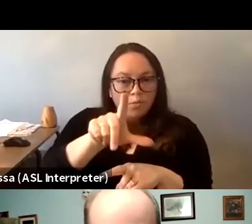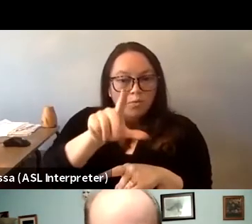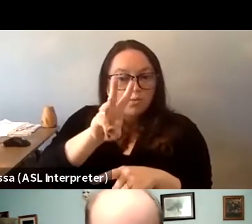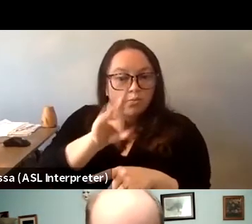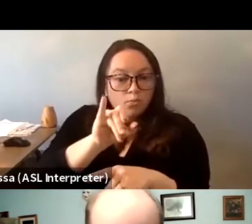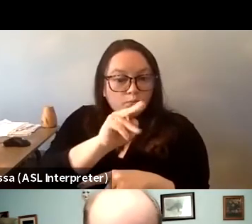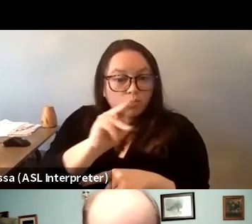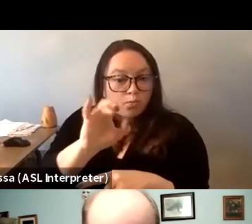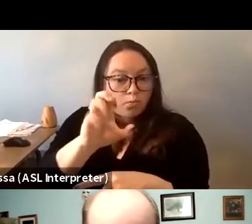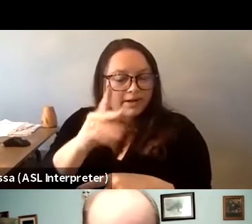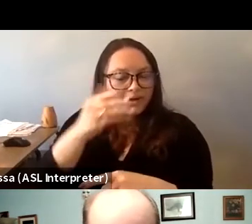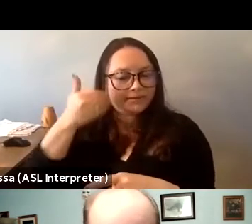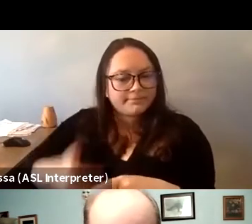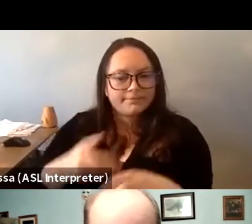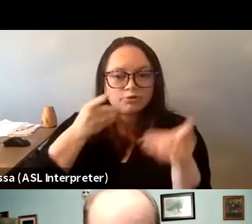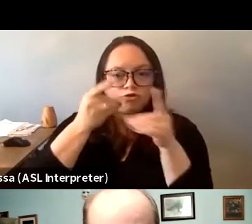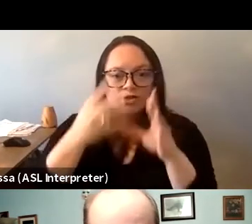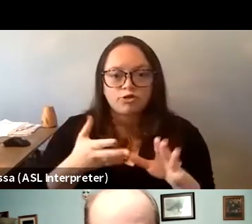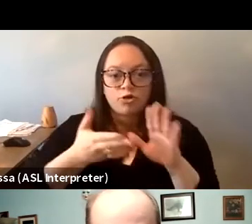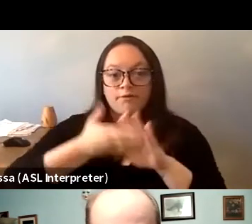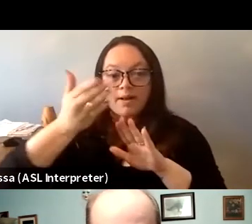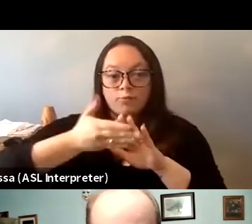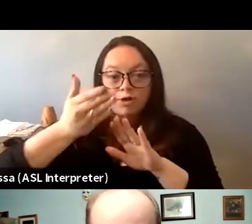Hi, I'm Paul Winnick, I'm the Director of Operations for performing arts and events